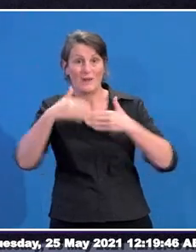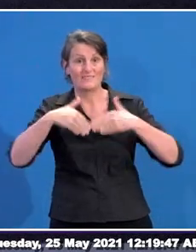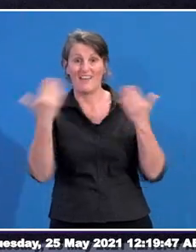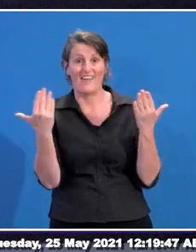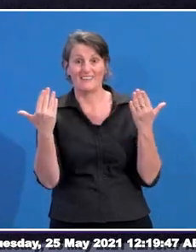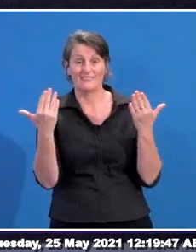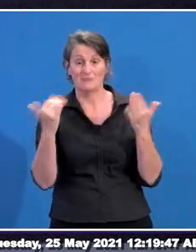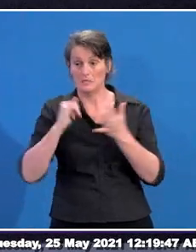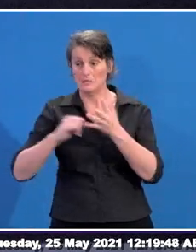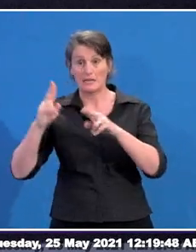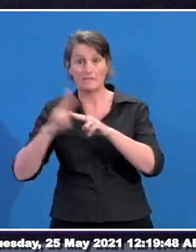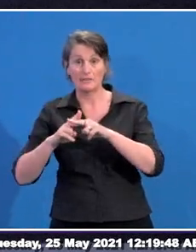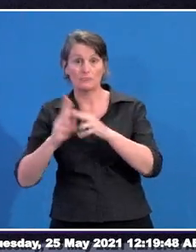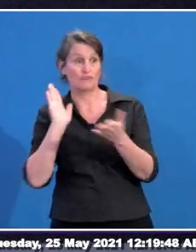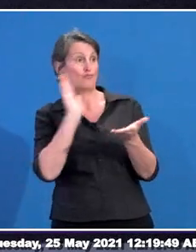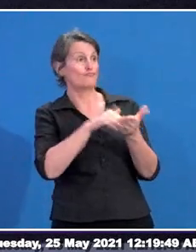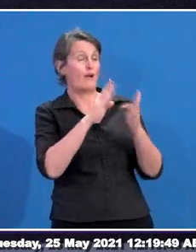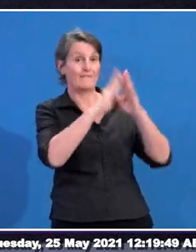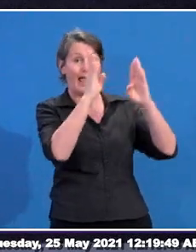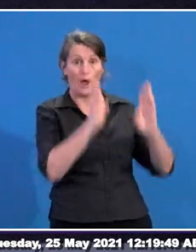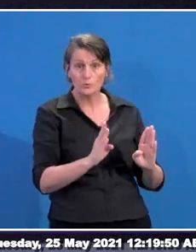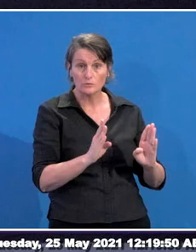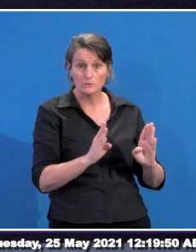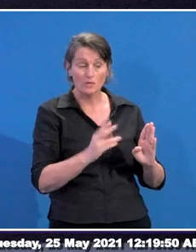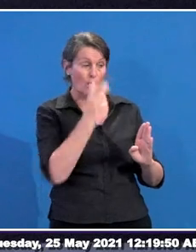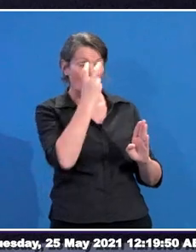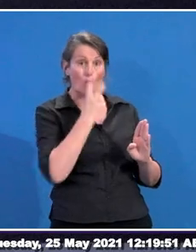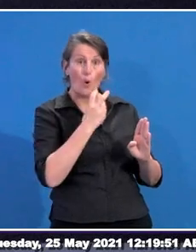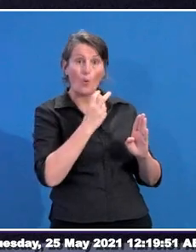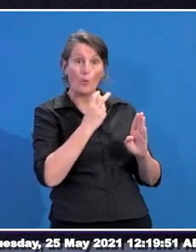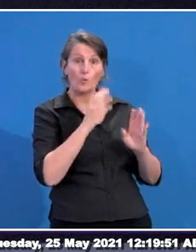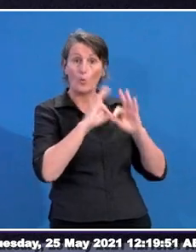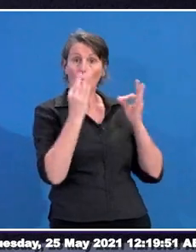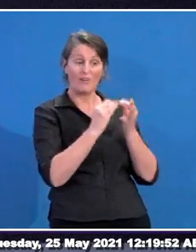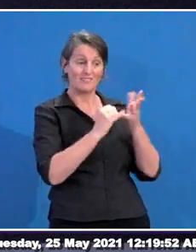Sunnyfield walked in, all previous staff handed over.